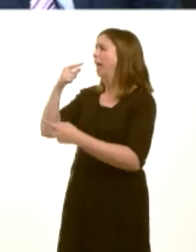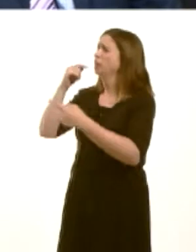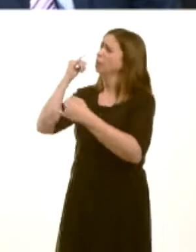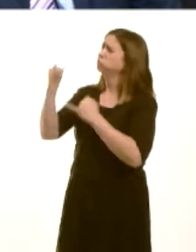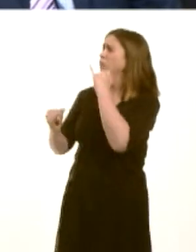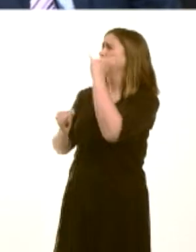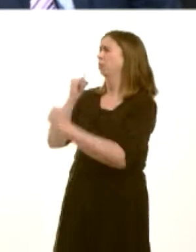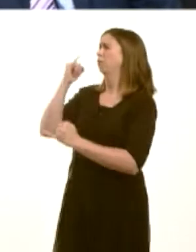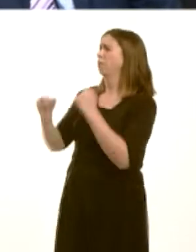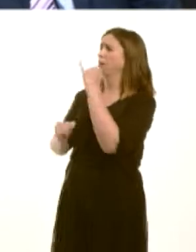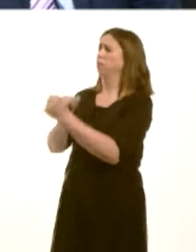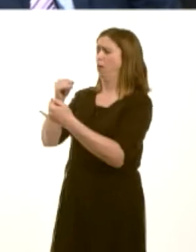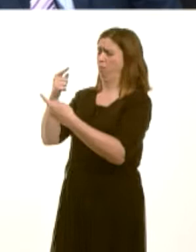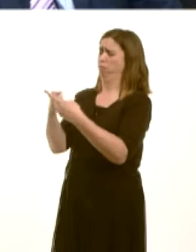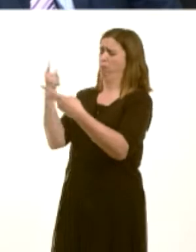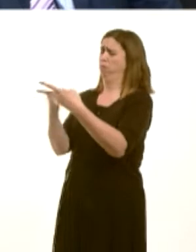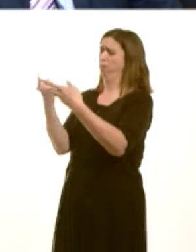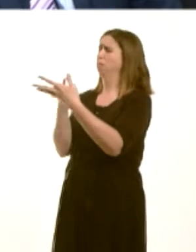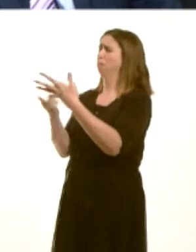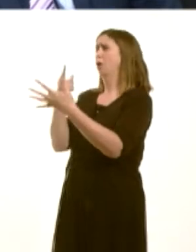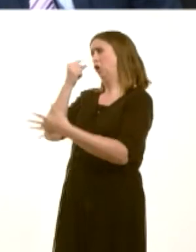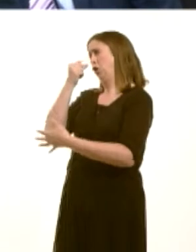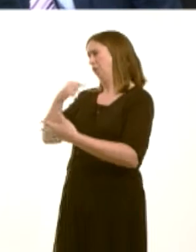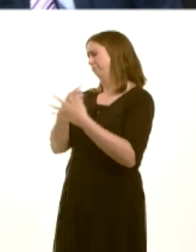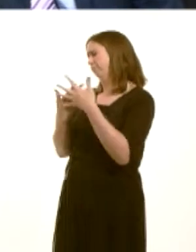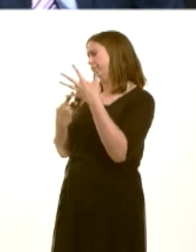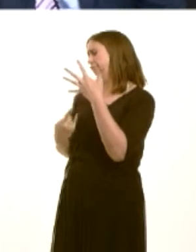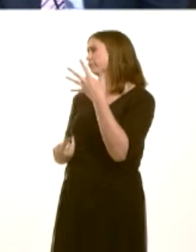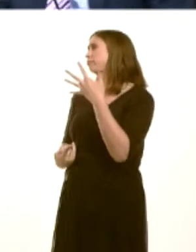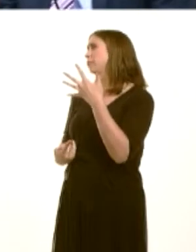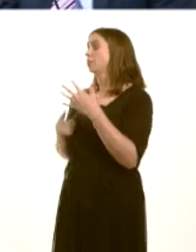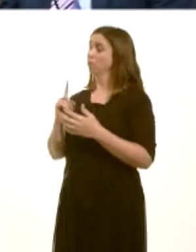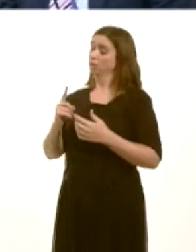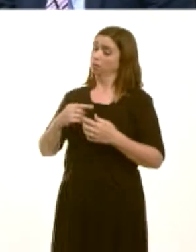in his party's approach. One thing: we on this side of the Assembly believe that we